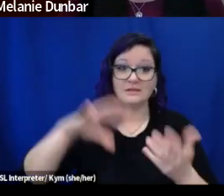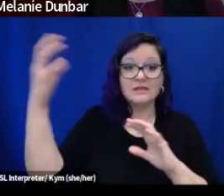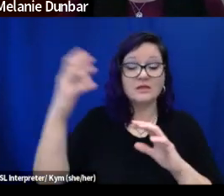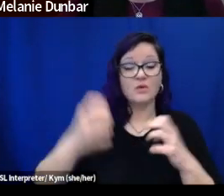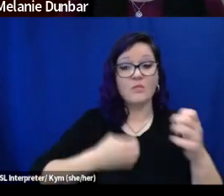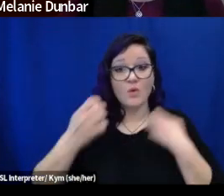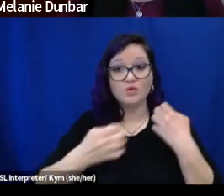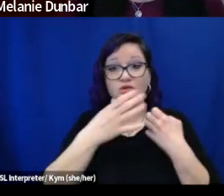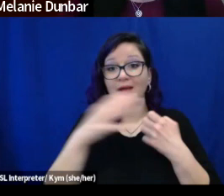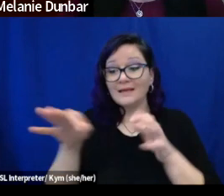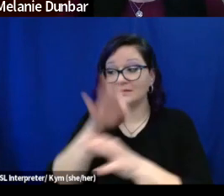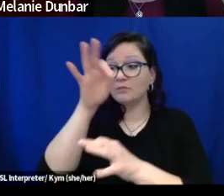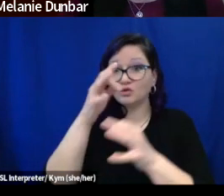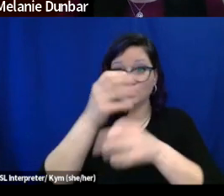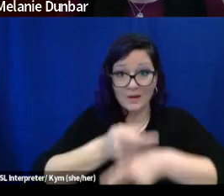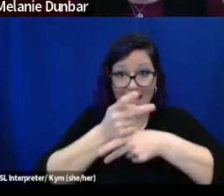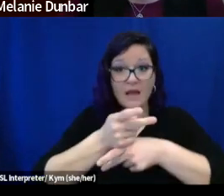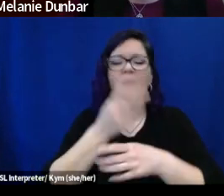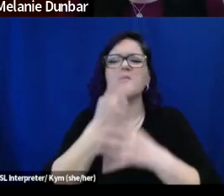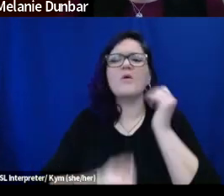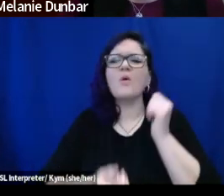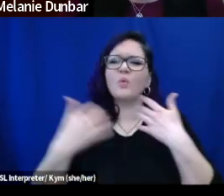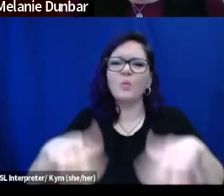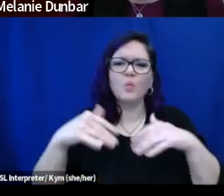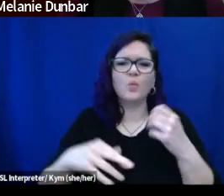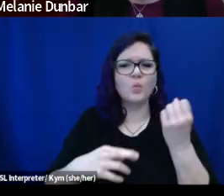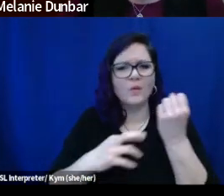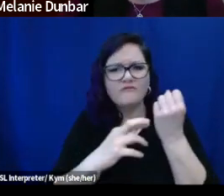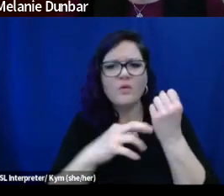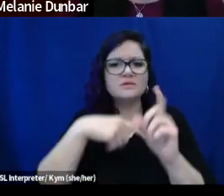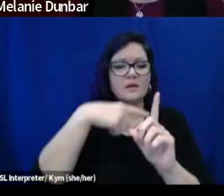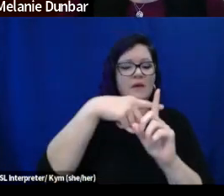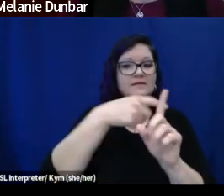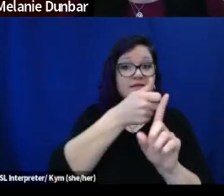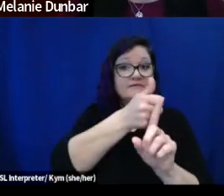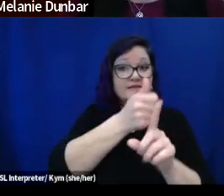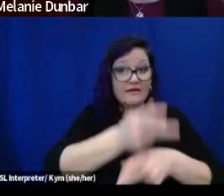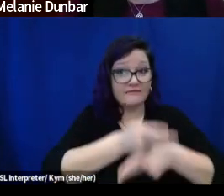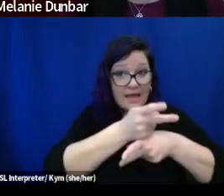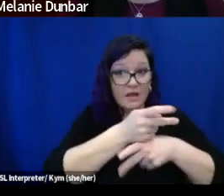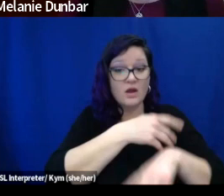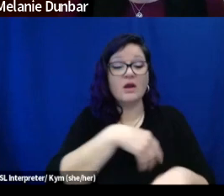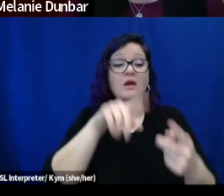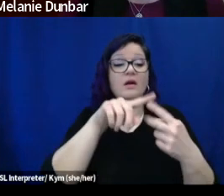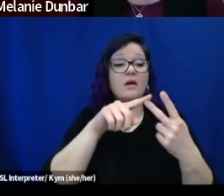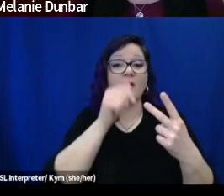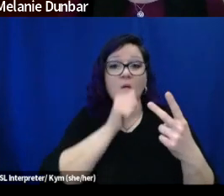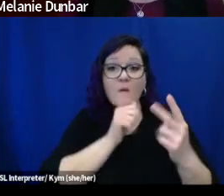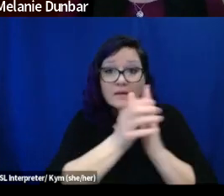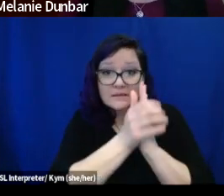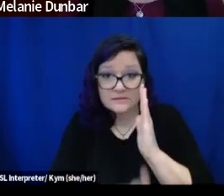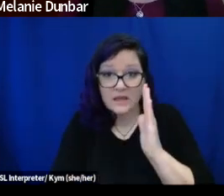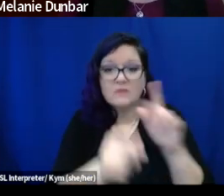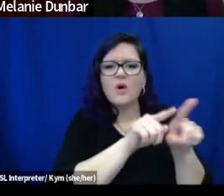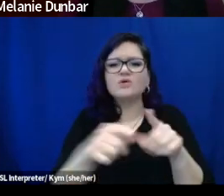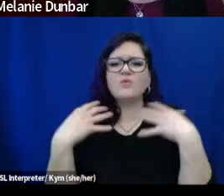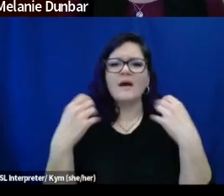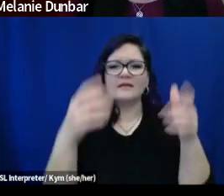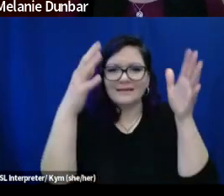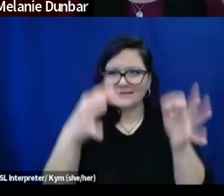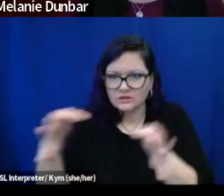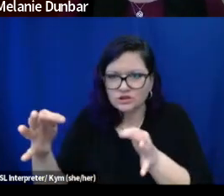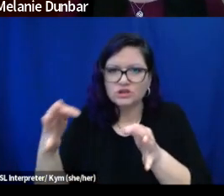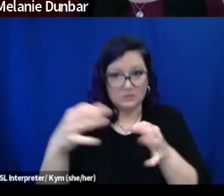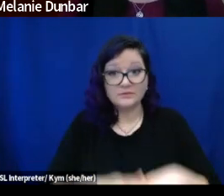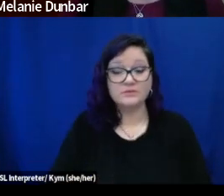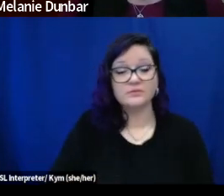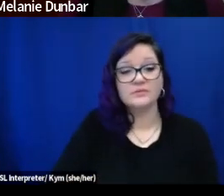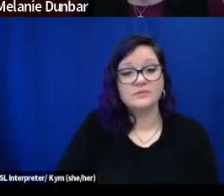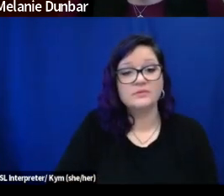care both heavily reinforce positive self-care, coping skills, and healthy decision-making.